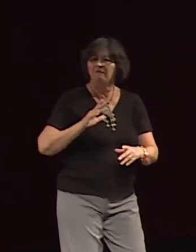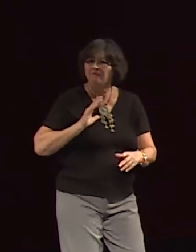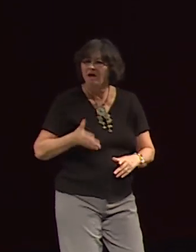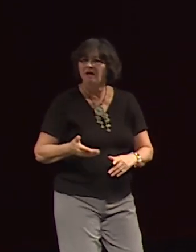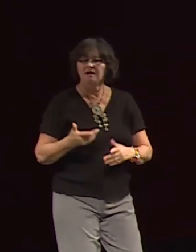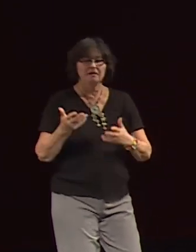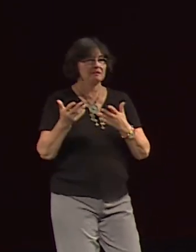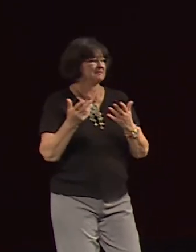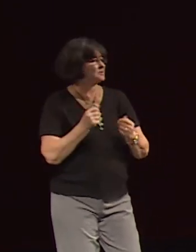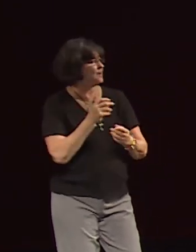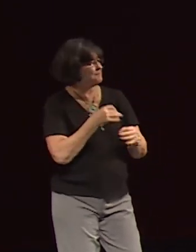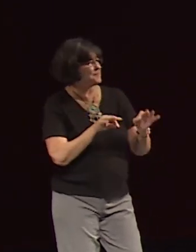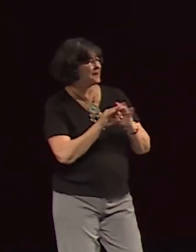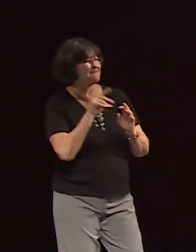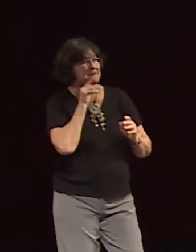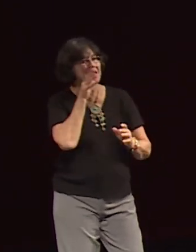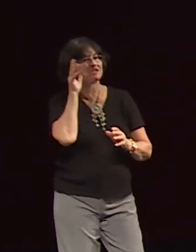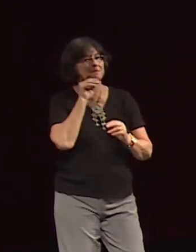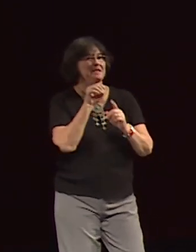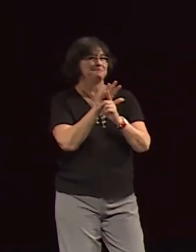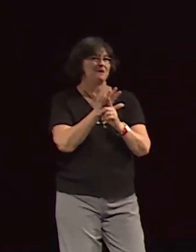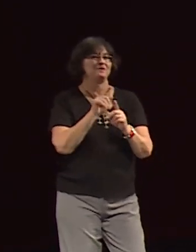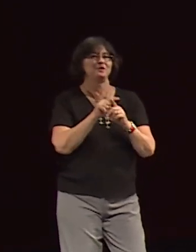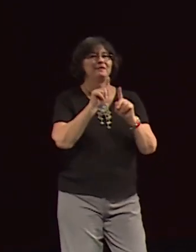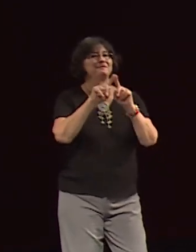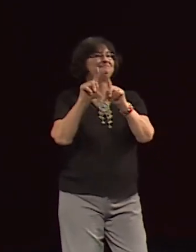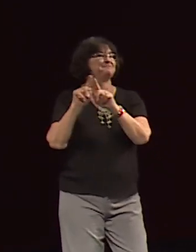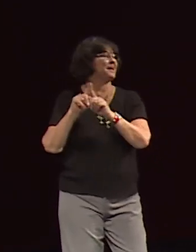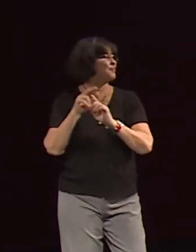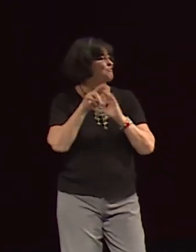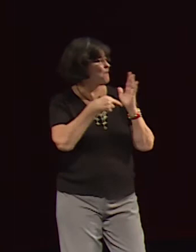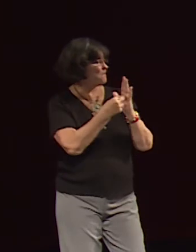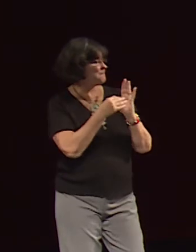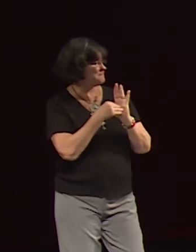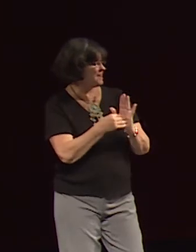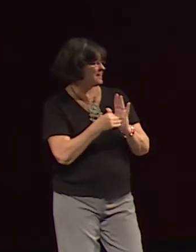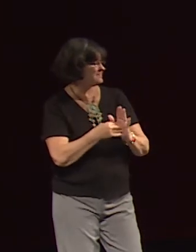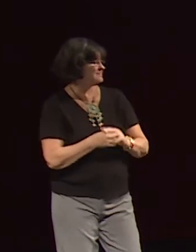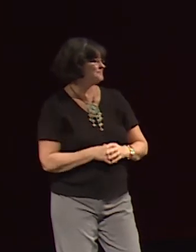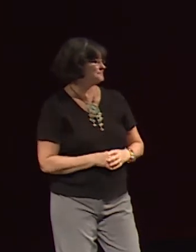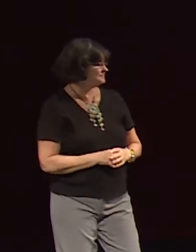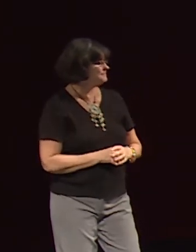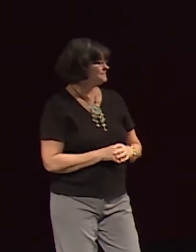to grow those services and for deaf individuals to be exposed to deaf role models.